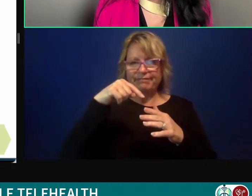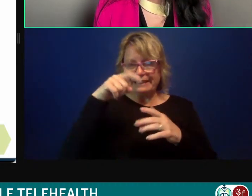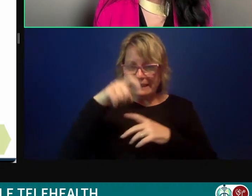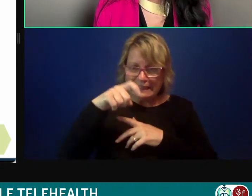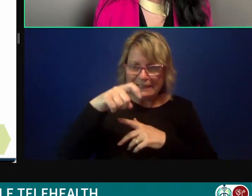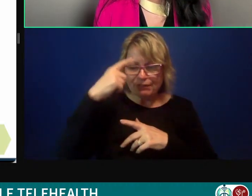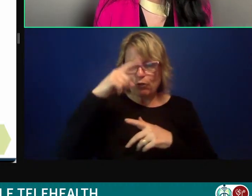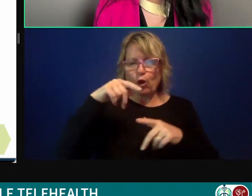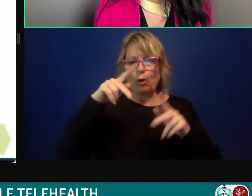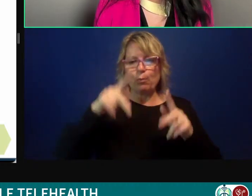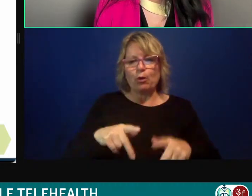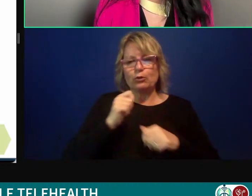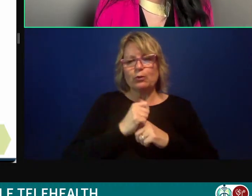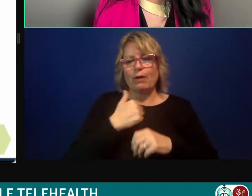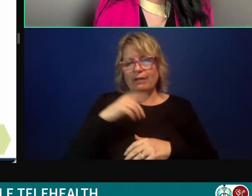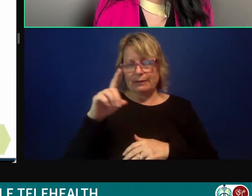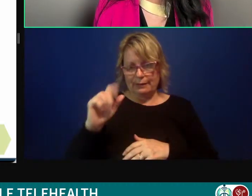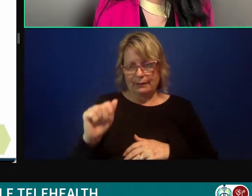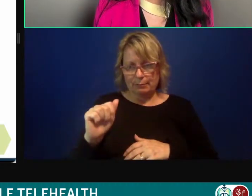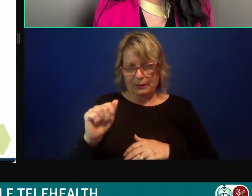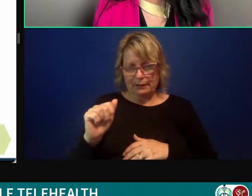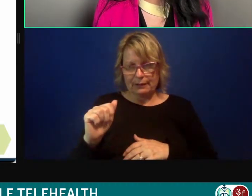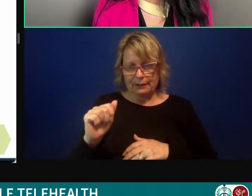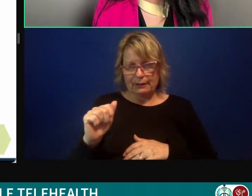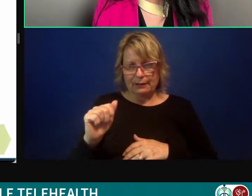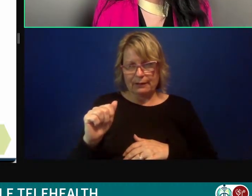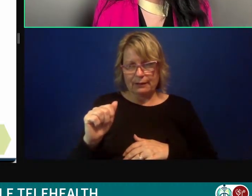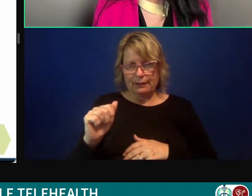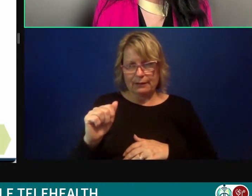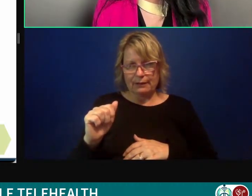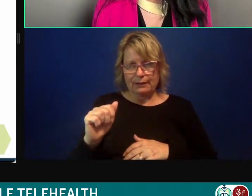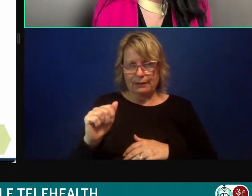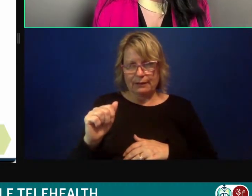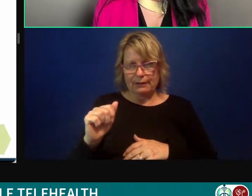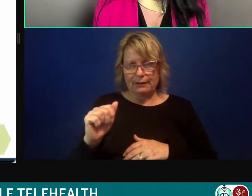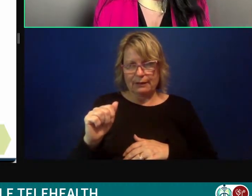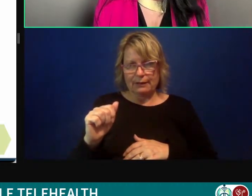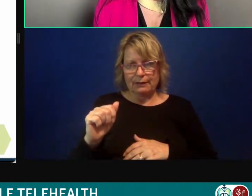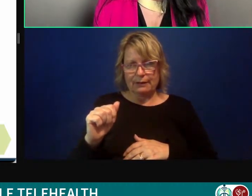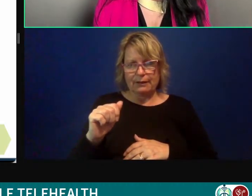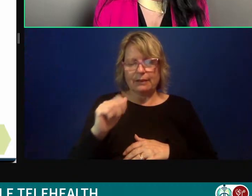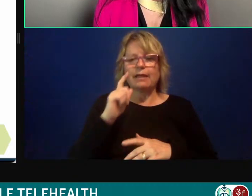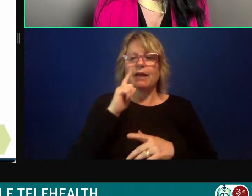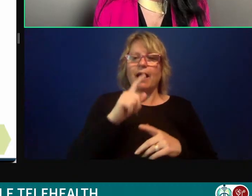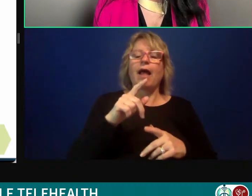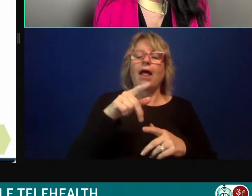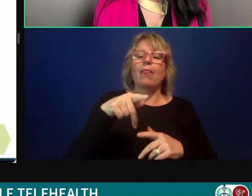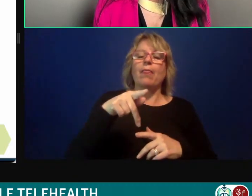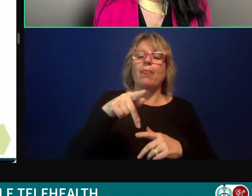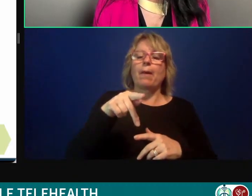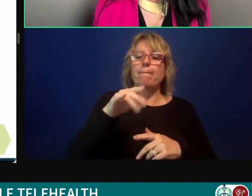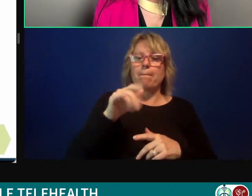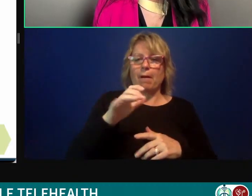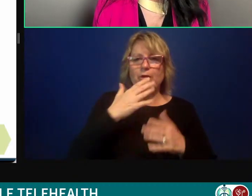with disability the bright spots, and the public good that telehealth has been in terms of access.